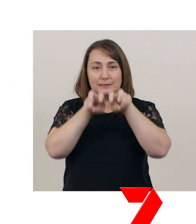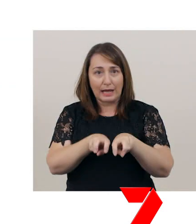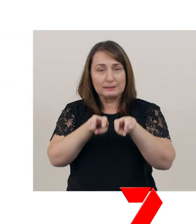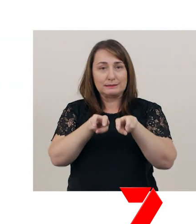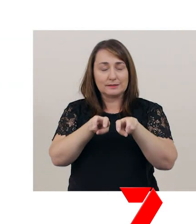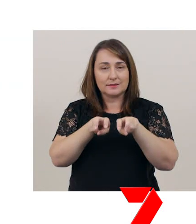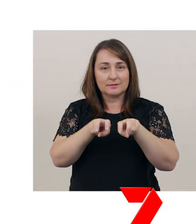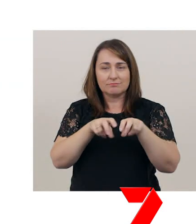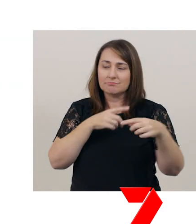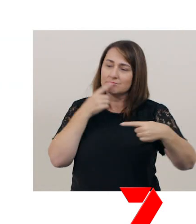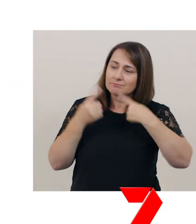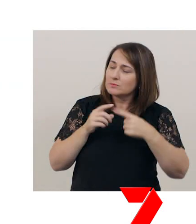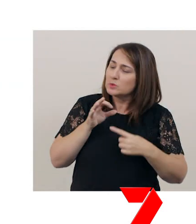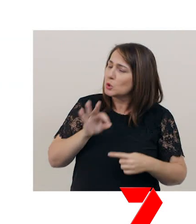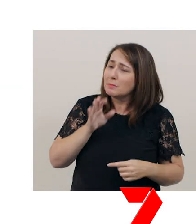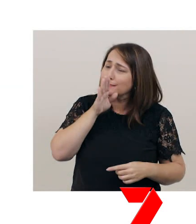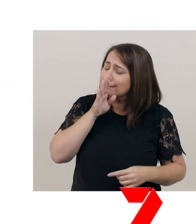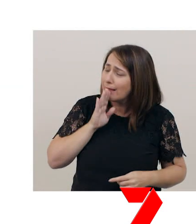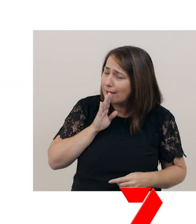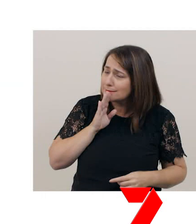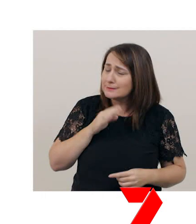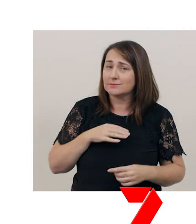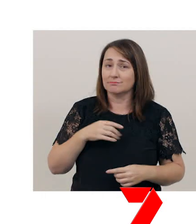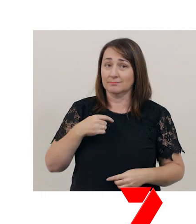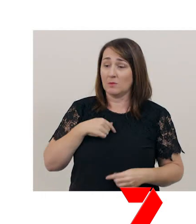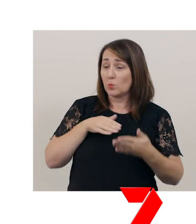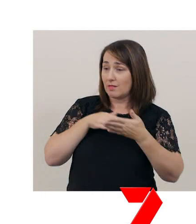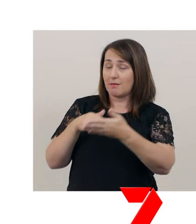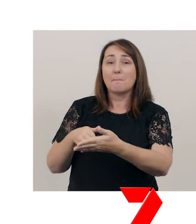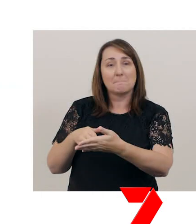“Do not be sad, child,” he said, “I'm here to help you."